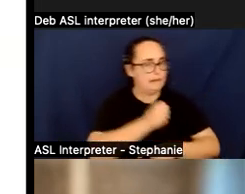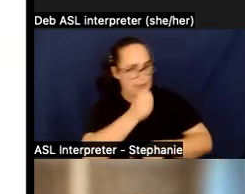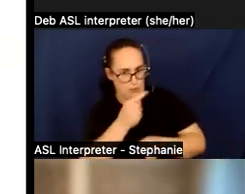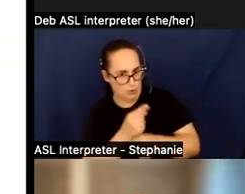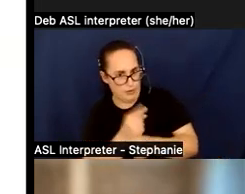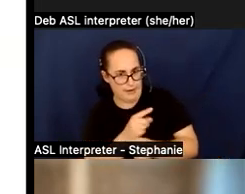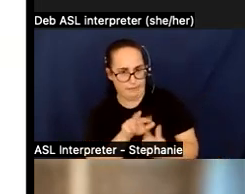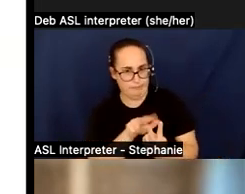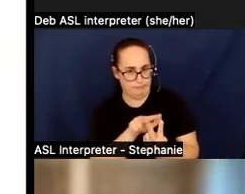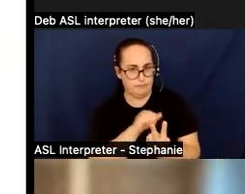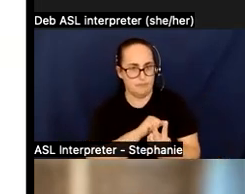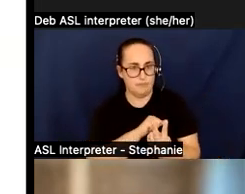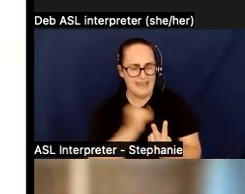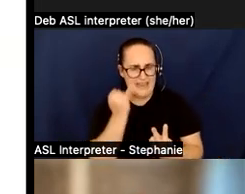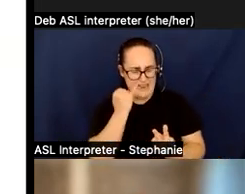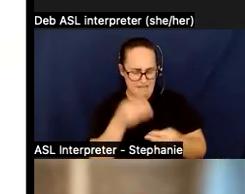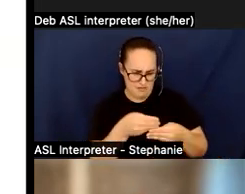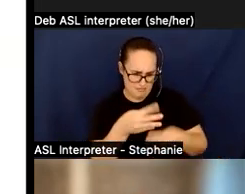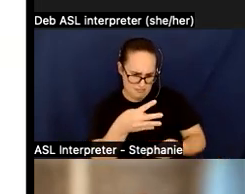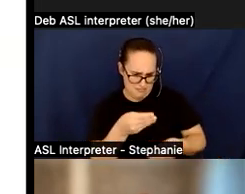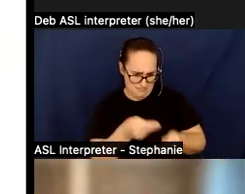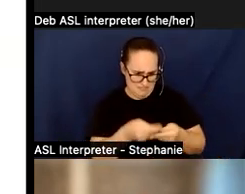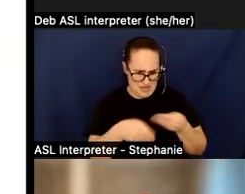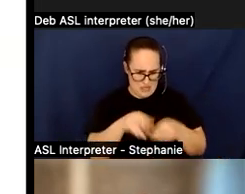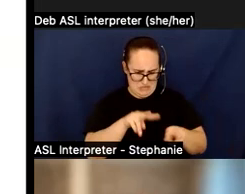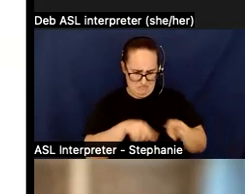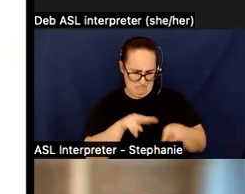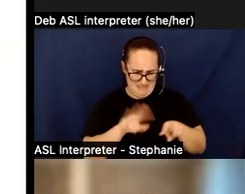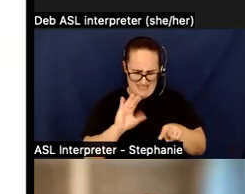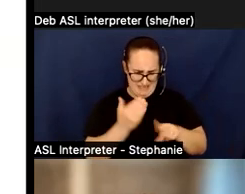at and we consider it to be inappropriate, we might come back to you and just ask you